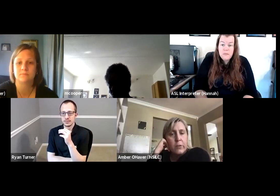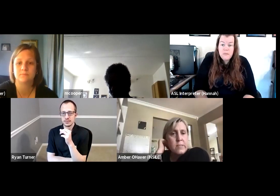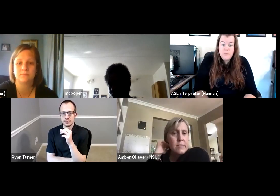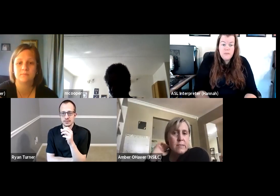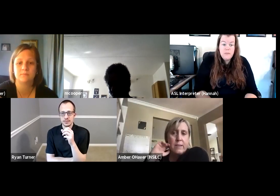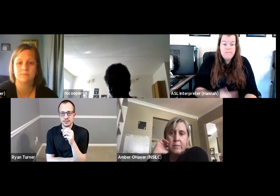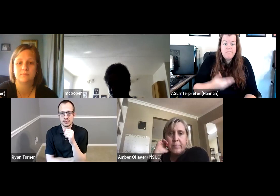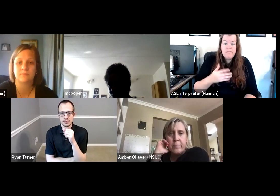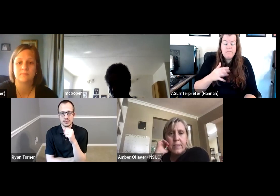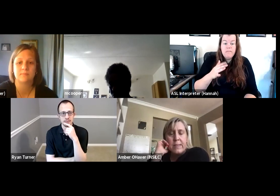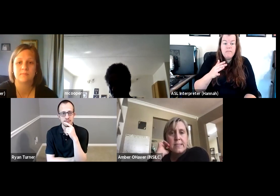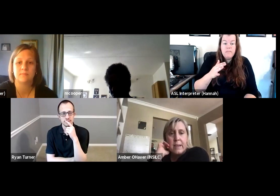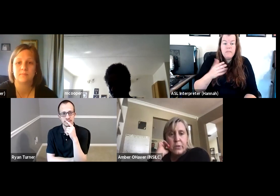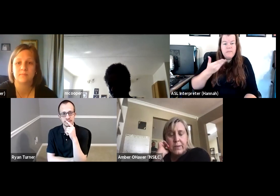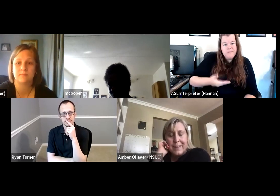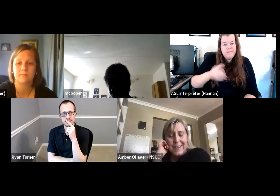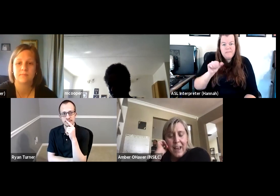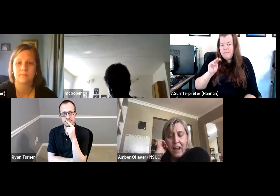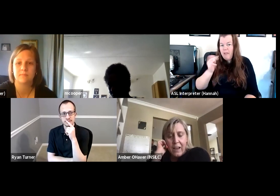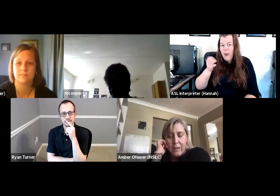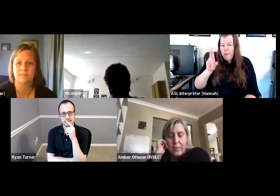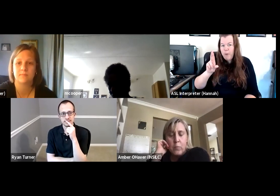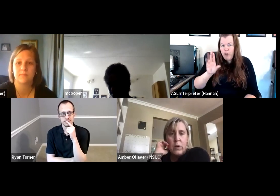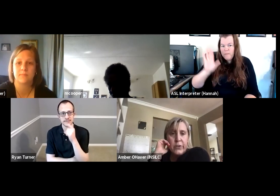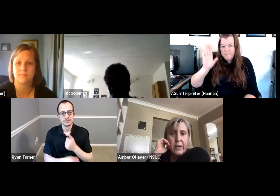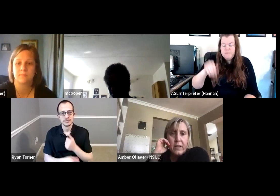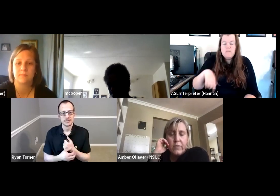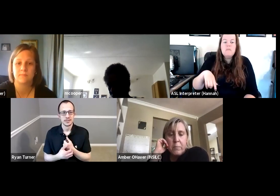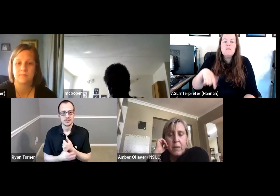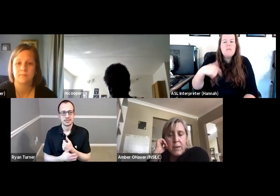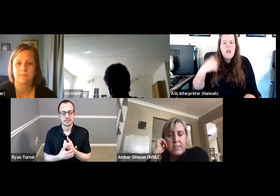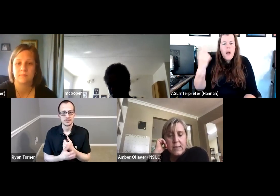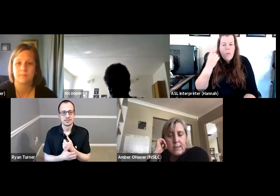KristIn um this is Amber again um I'm wondering if it might make sense